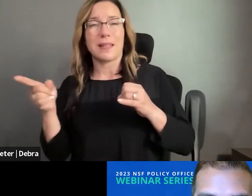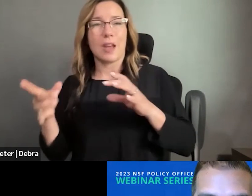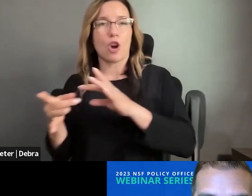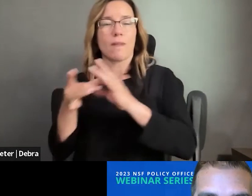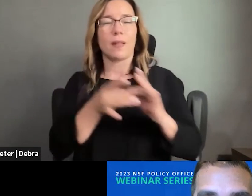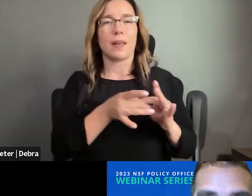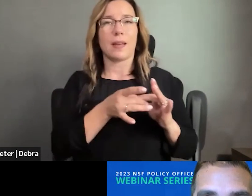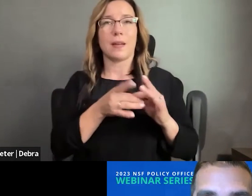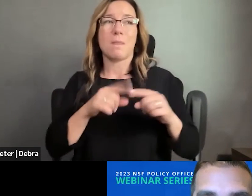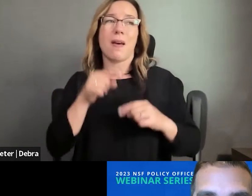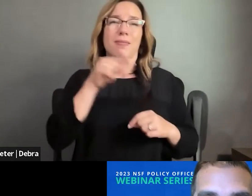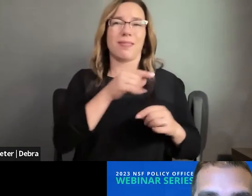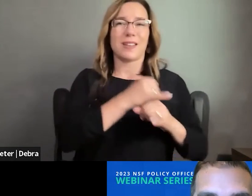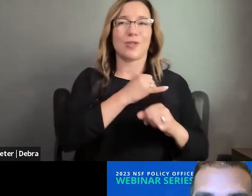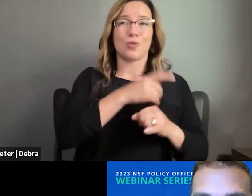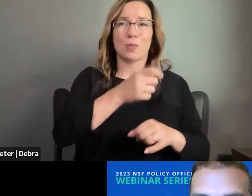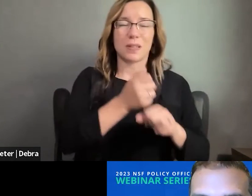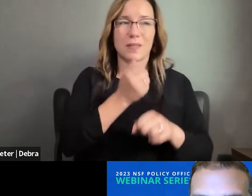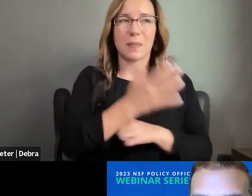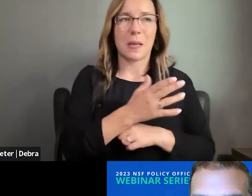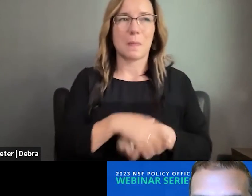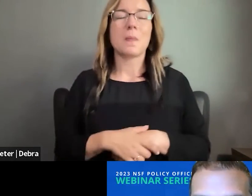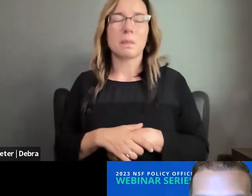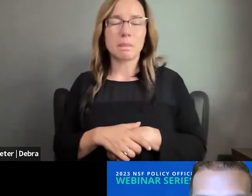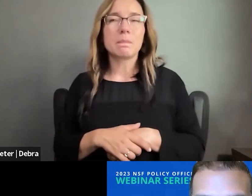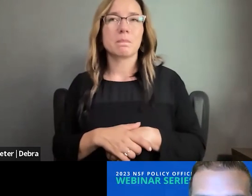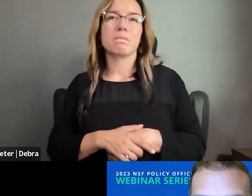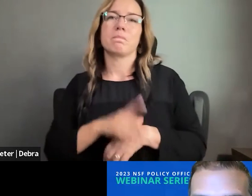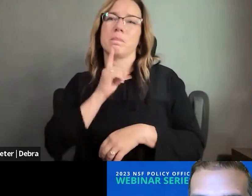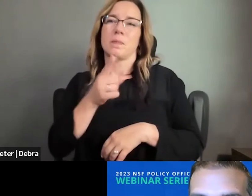I wanted to make sure that we got that addressed.